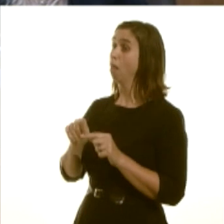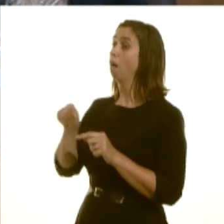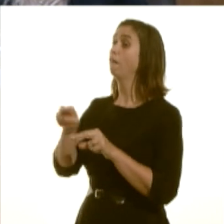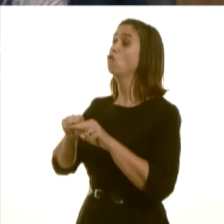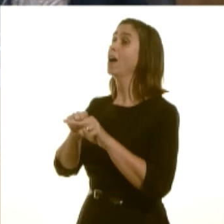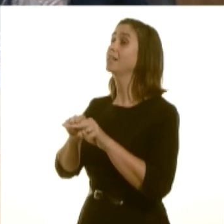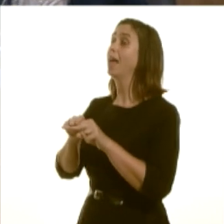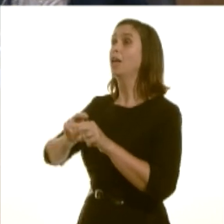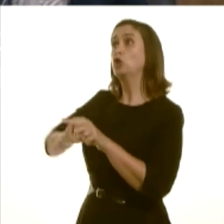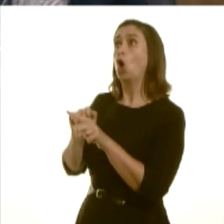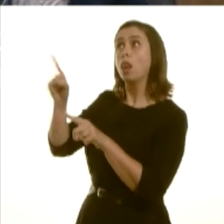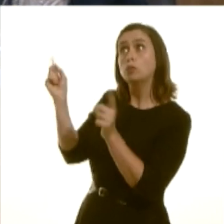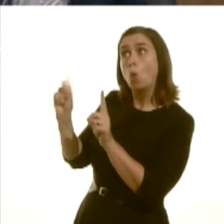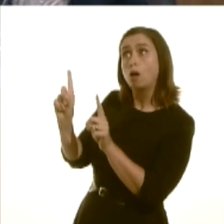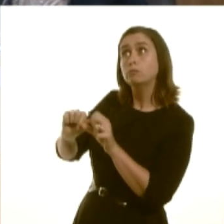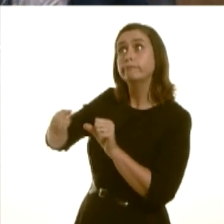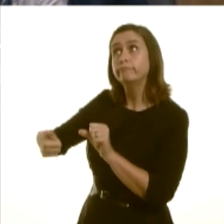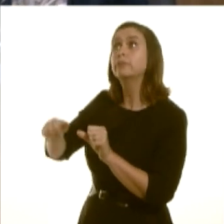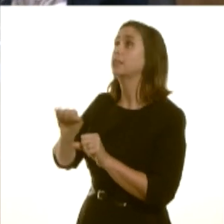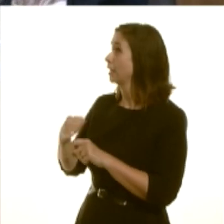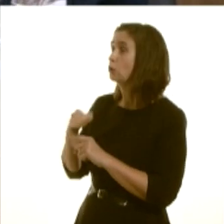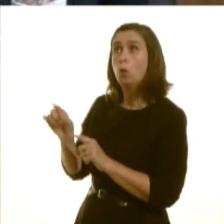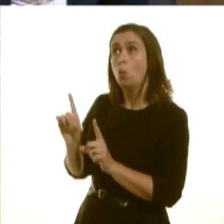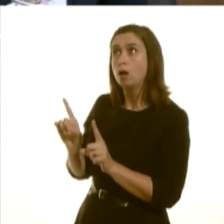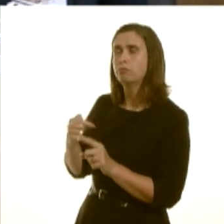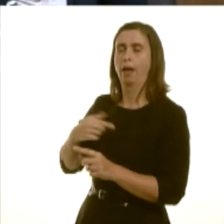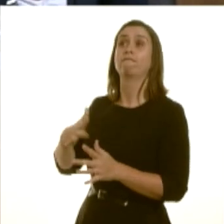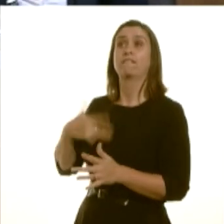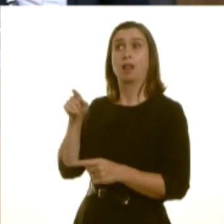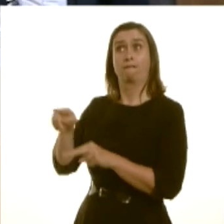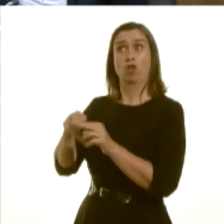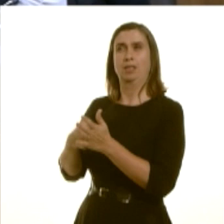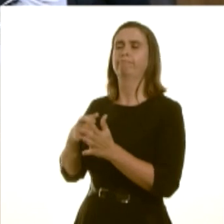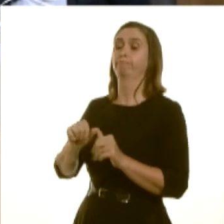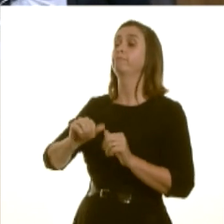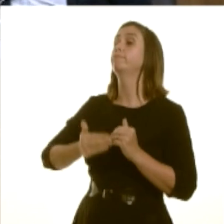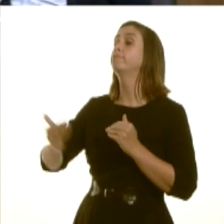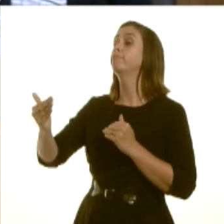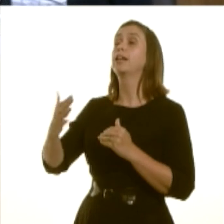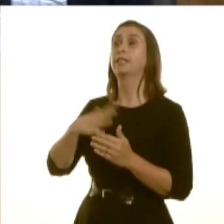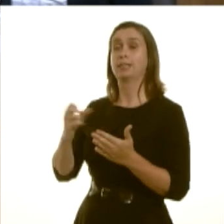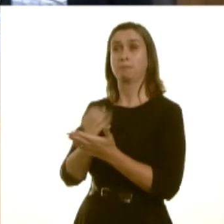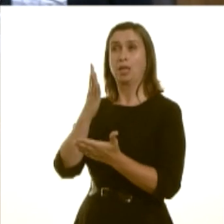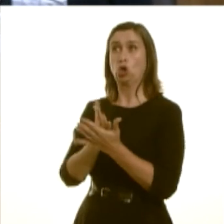the result, it will be absolutely essential to ensure that we have a UK that is fit for